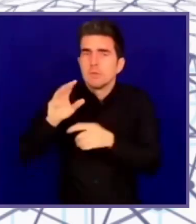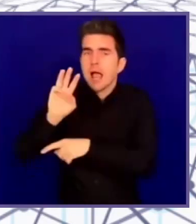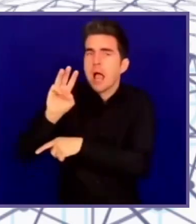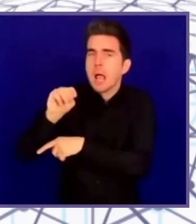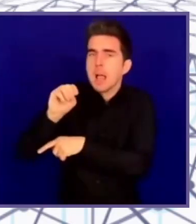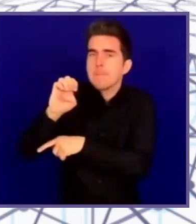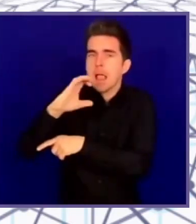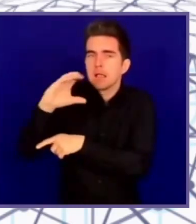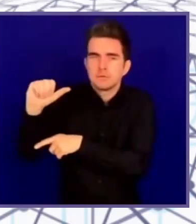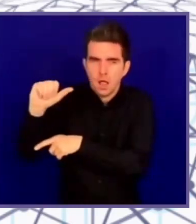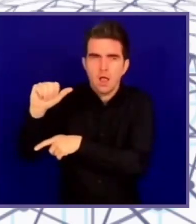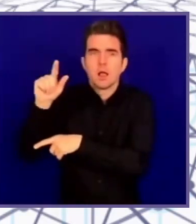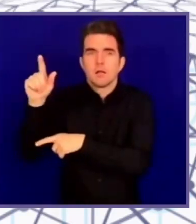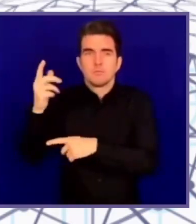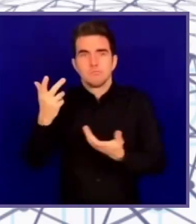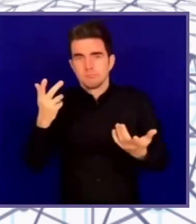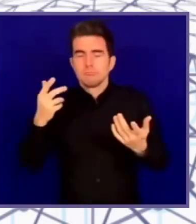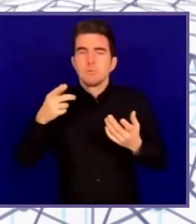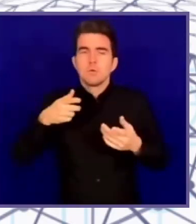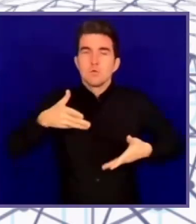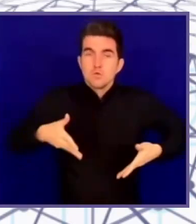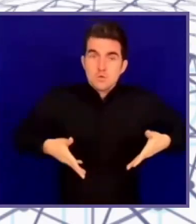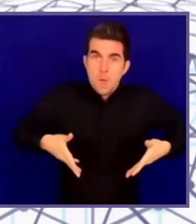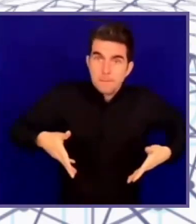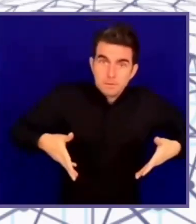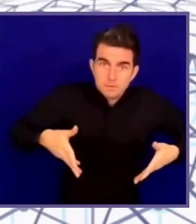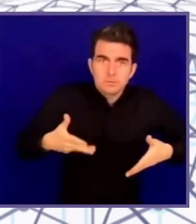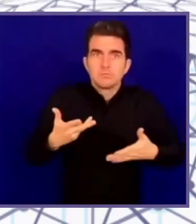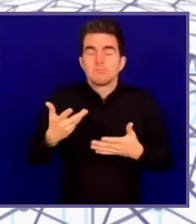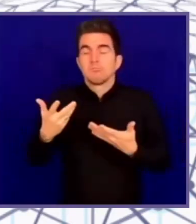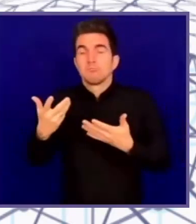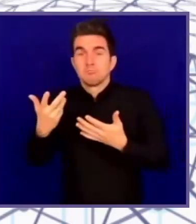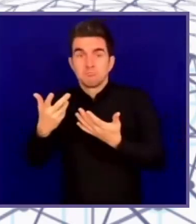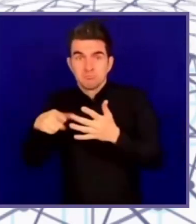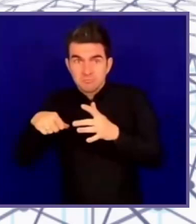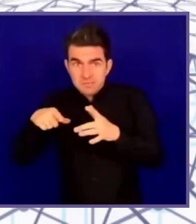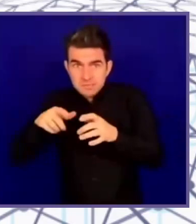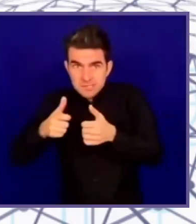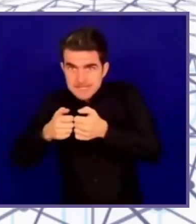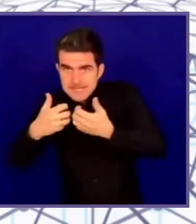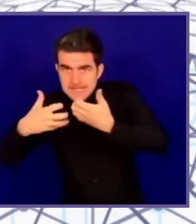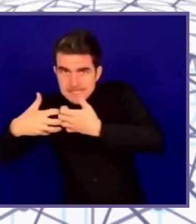Jonathan but there's no link that allows them to get technology out to people as an individual. The